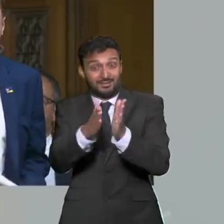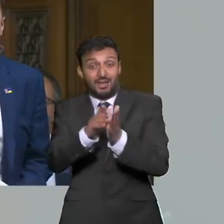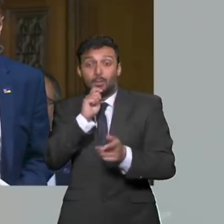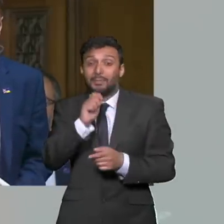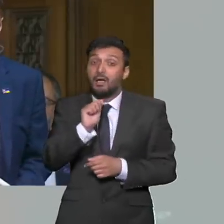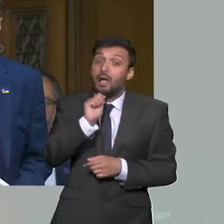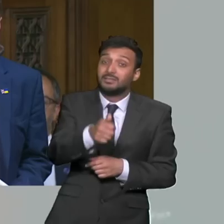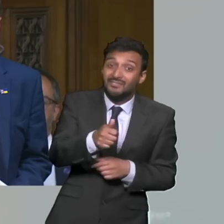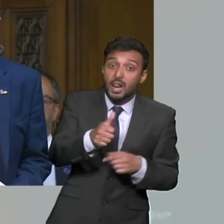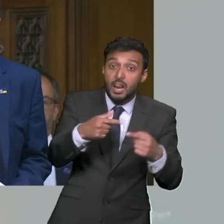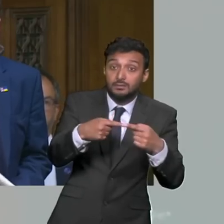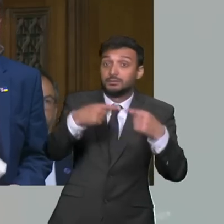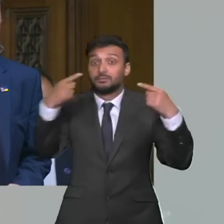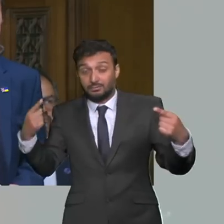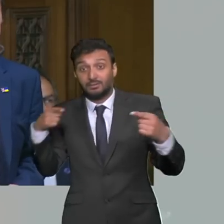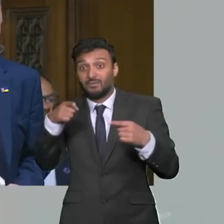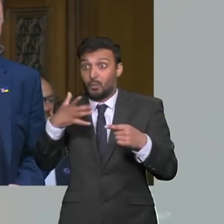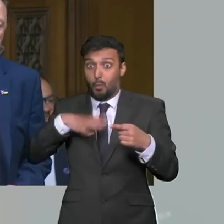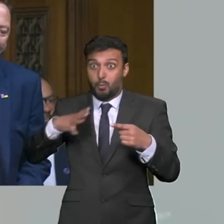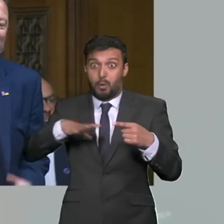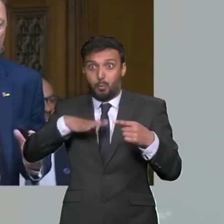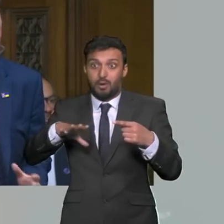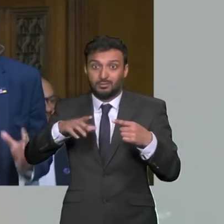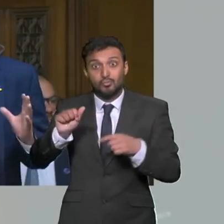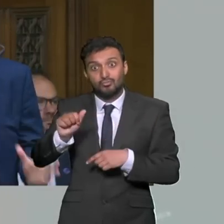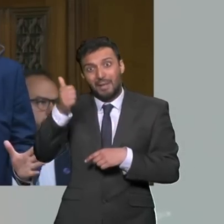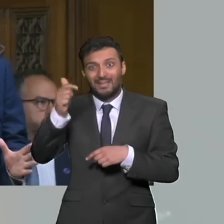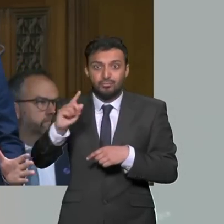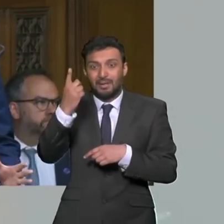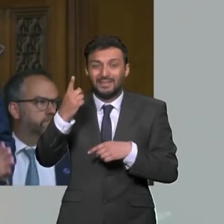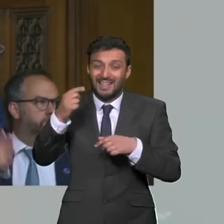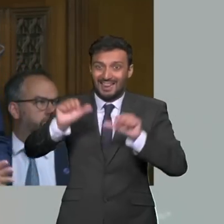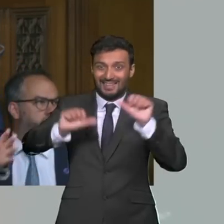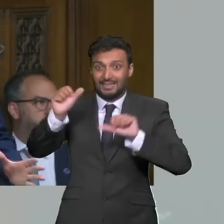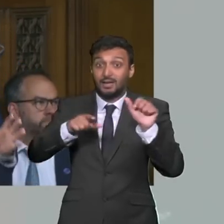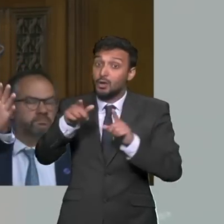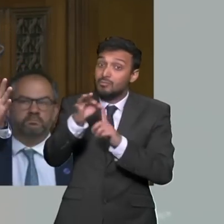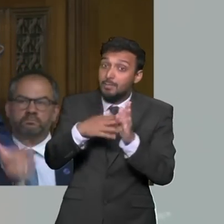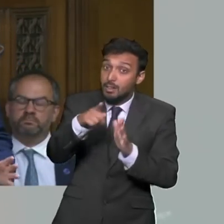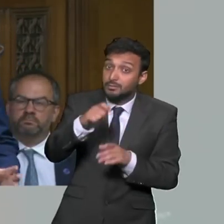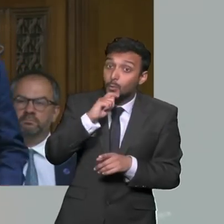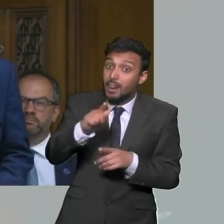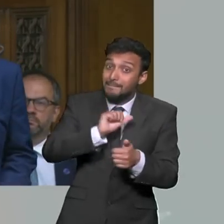a place in the premier league. As well as wishing the best of luck to both Huddersfield teams, will the Prime Minister,